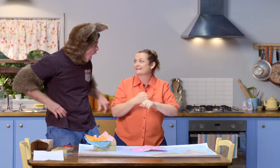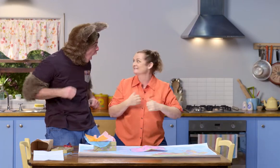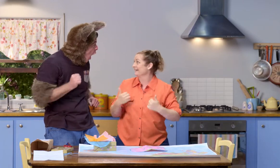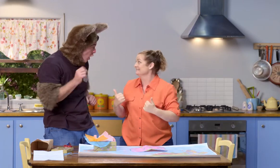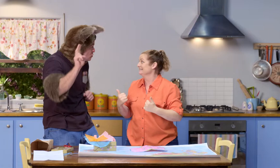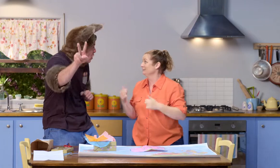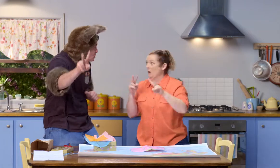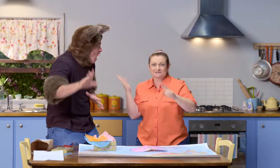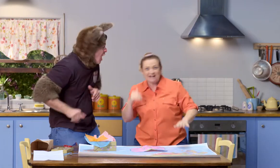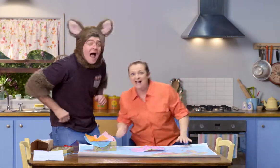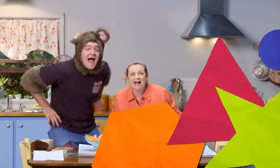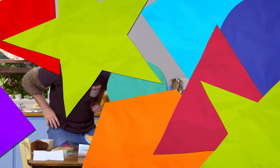Yeah, let's watch!